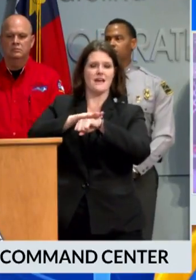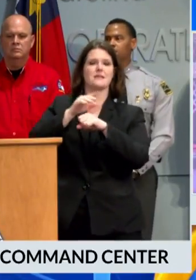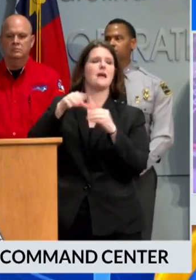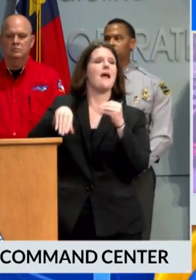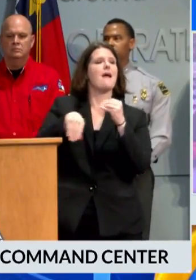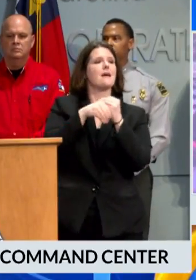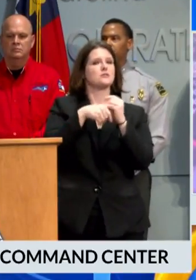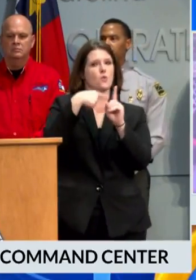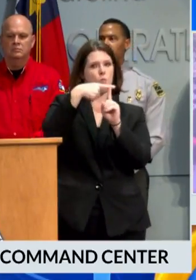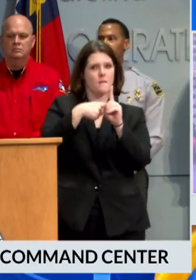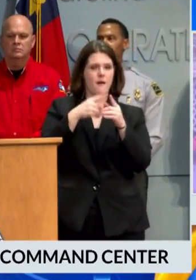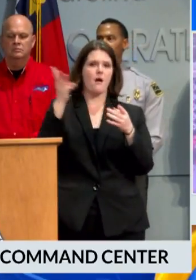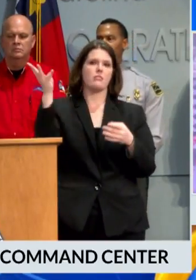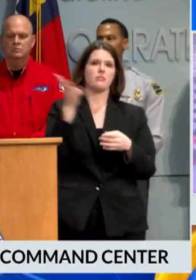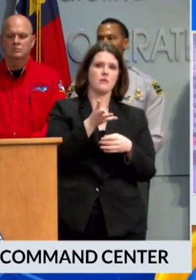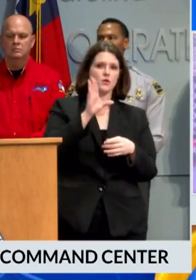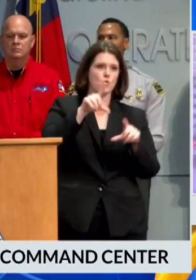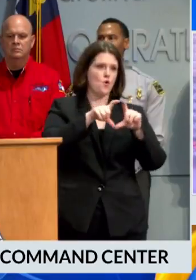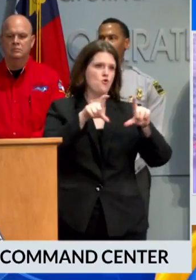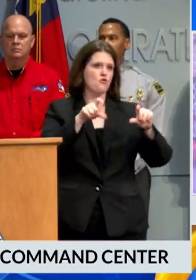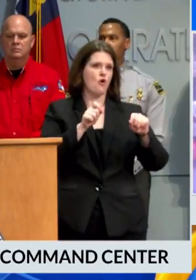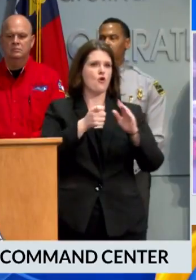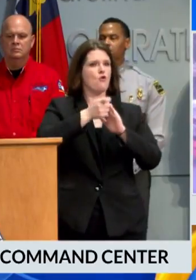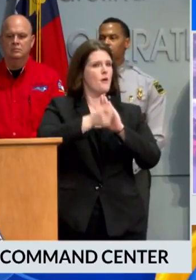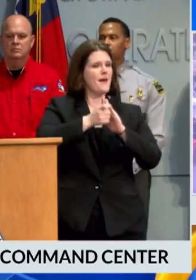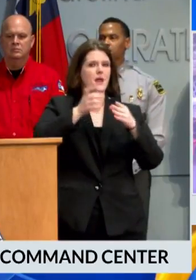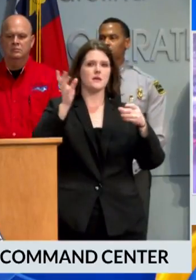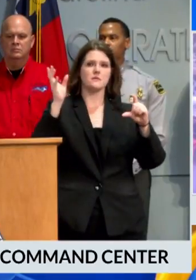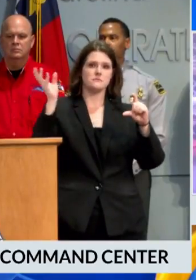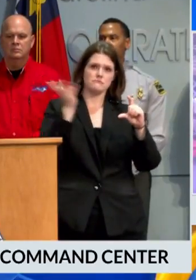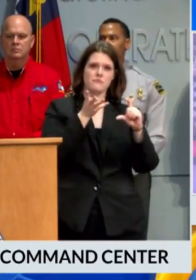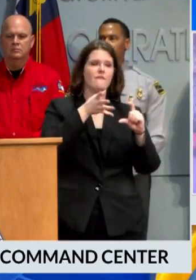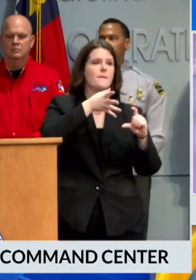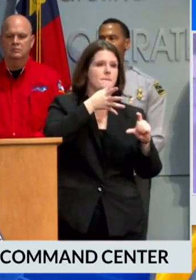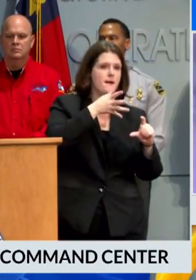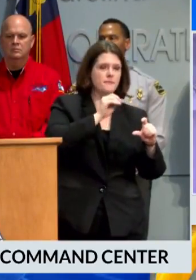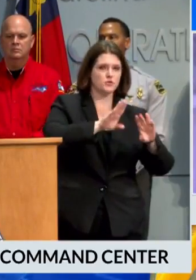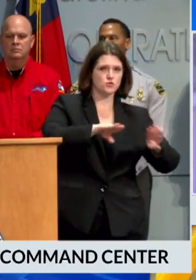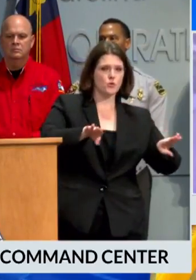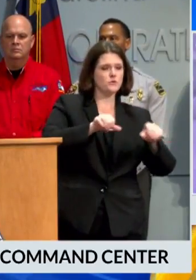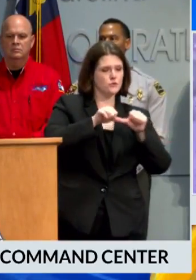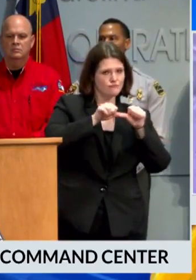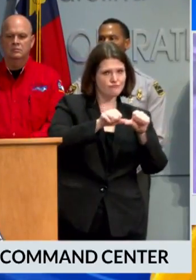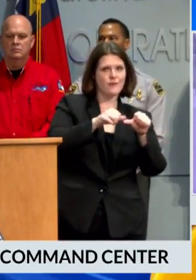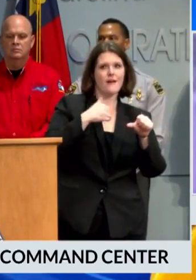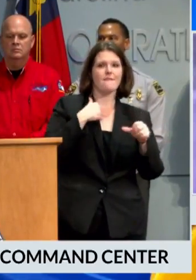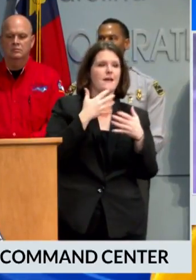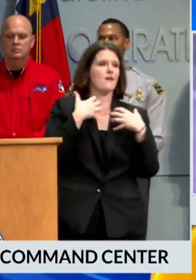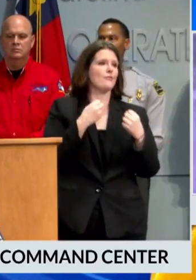ADDITIONALLY FAMILIES IN OUR WICK PROGRAM WHO ARE FROM AFFECTED COUNTIES WILL BE ABLE